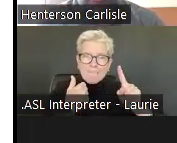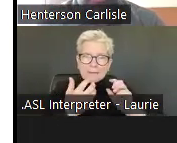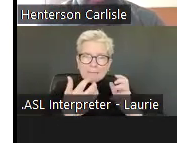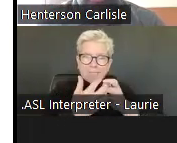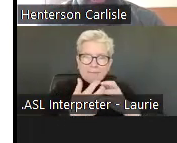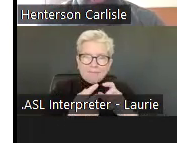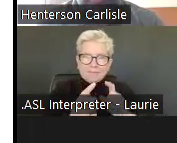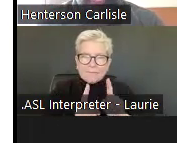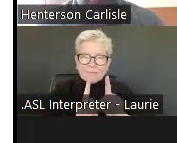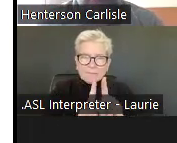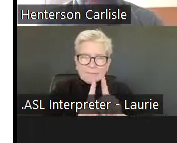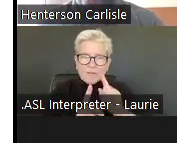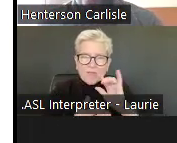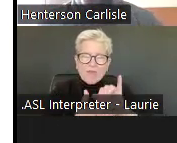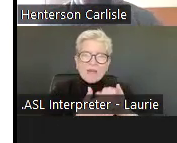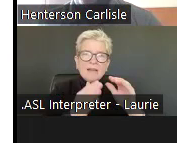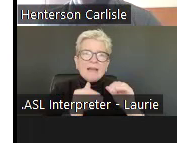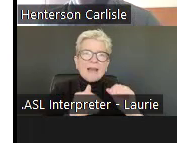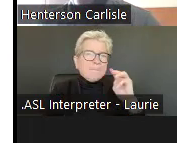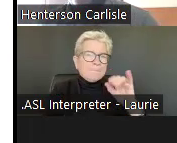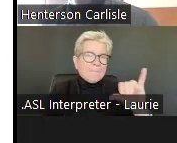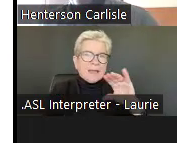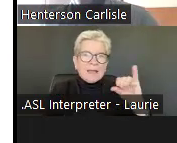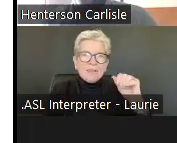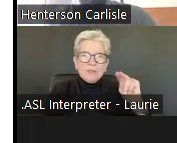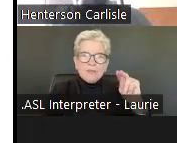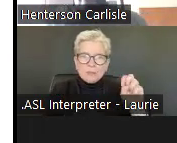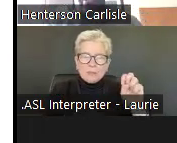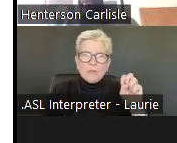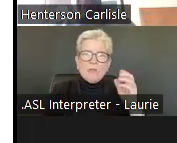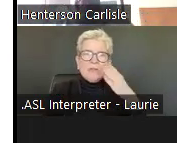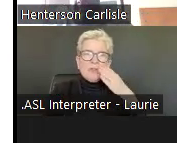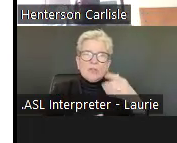so this time now really thinking about your orientation. A lot of schools do the spring